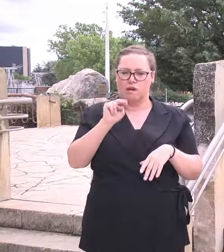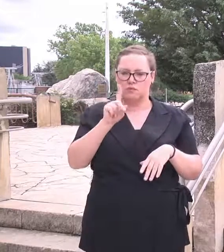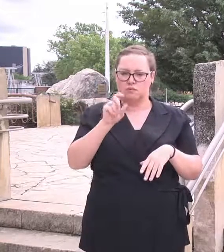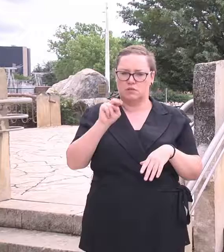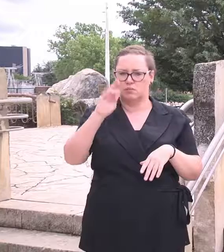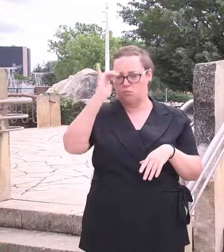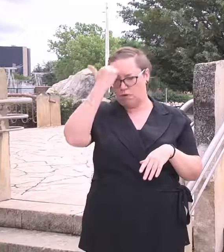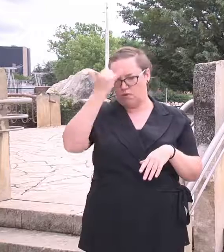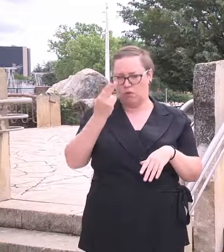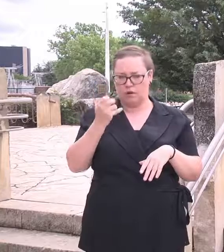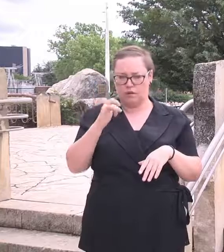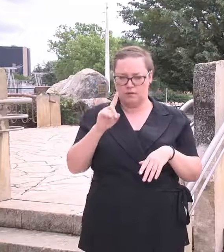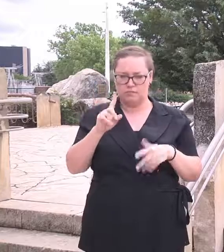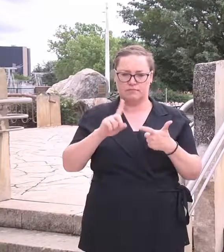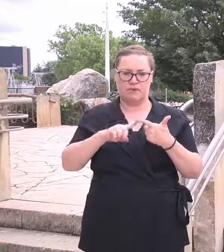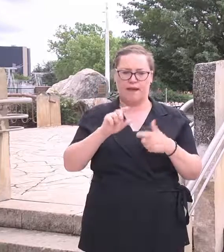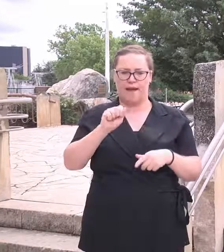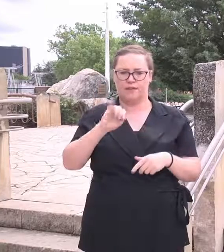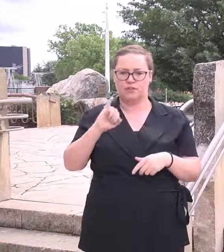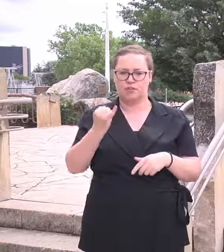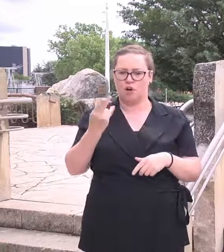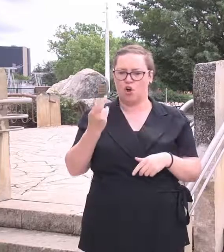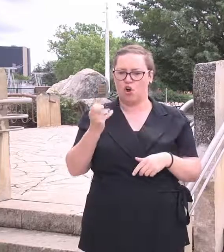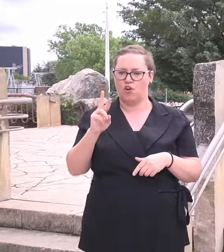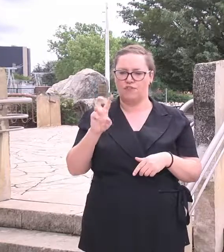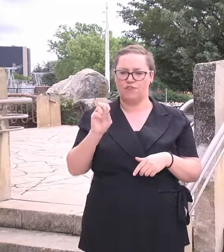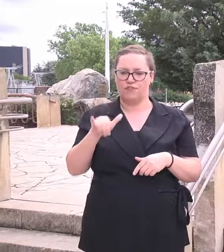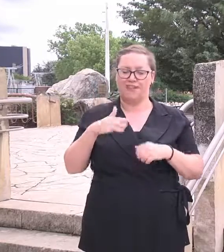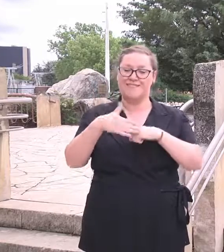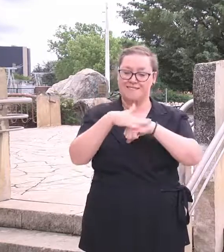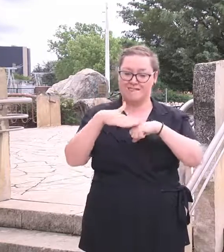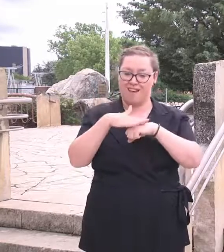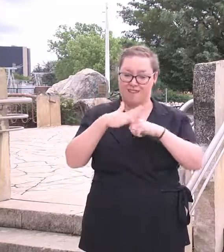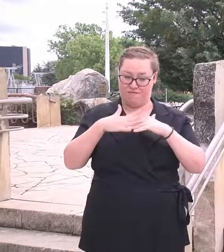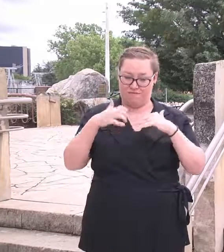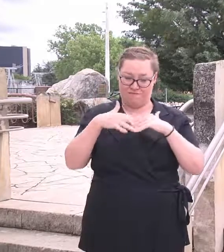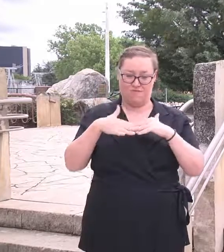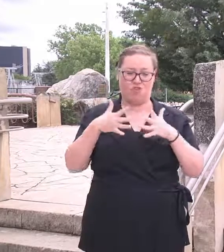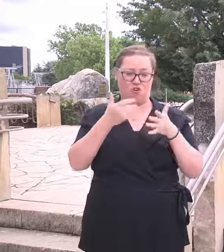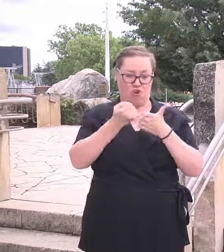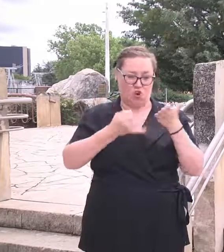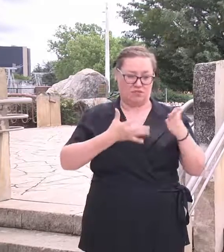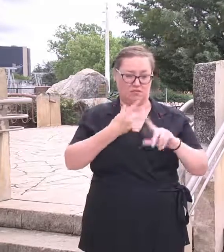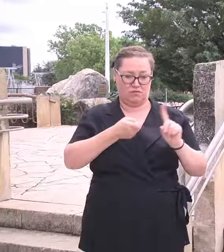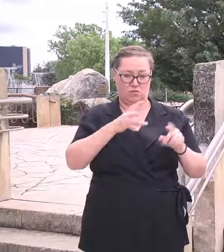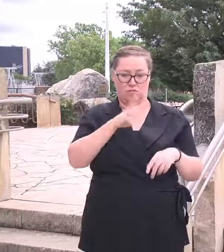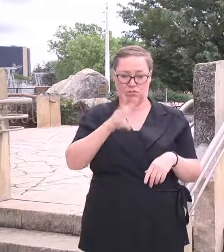by AJ Harvey uh who's a native artist who's from witto who is currently uh performing on NBC's